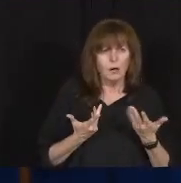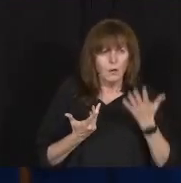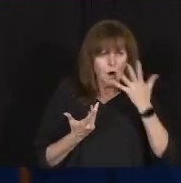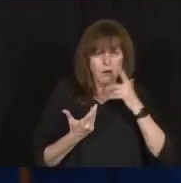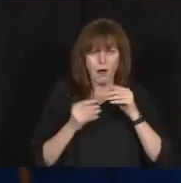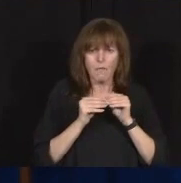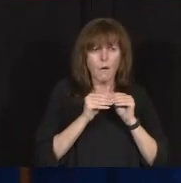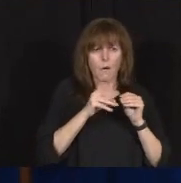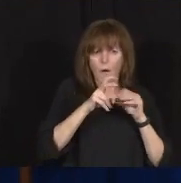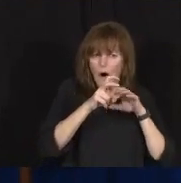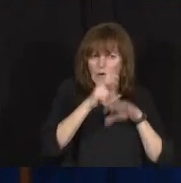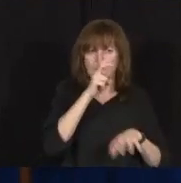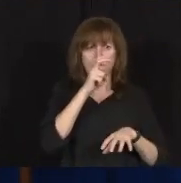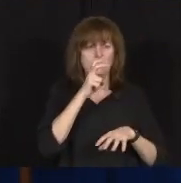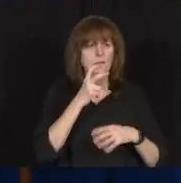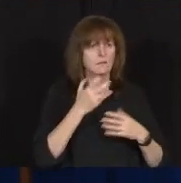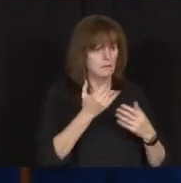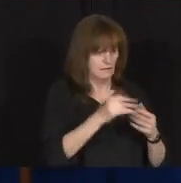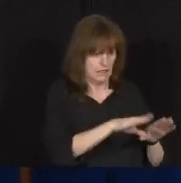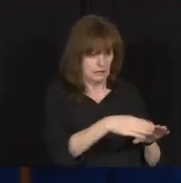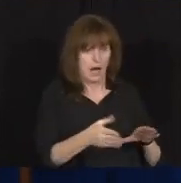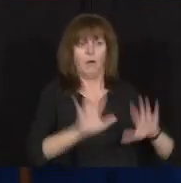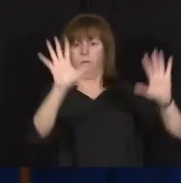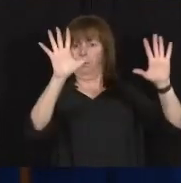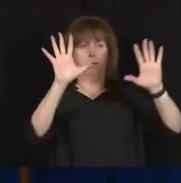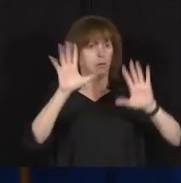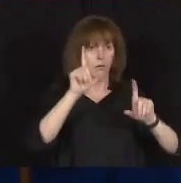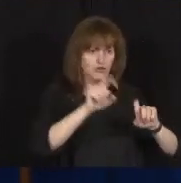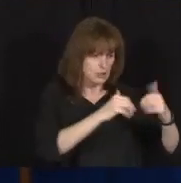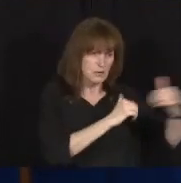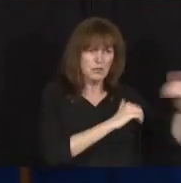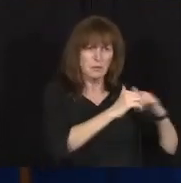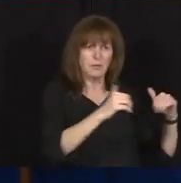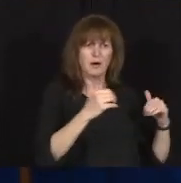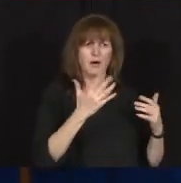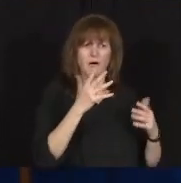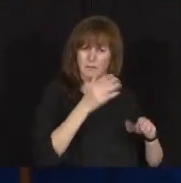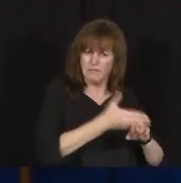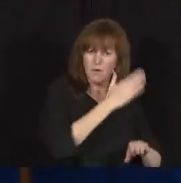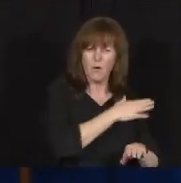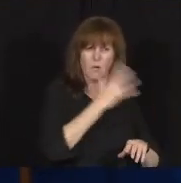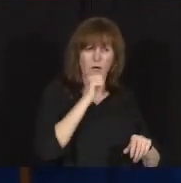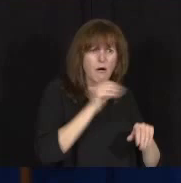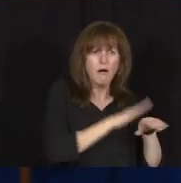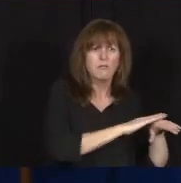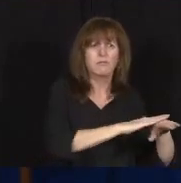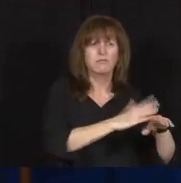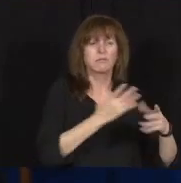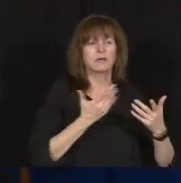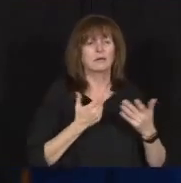nfected and uninfected residents? PREMIER: T his will probably b e better answered by my